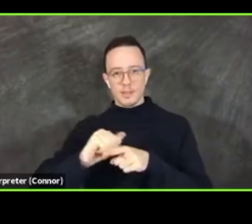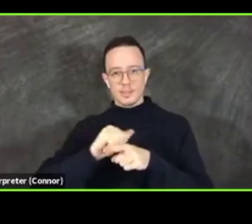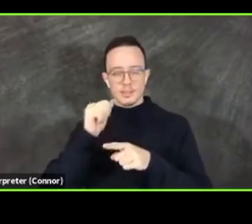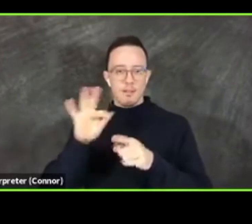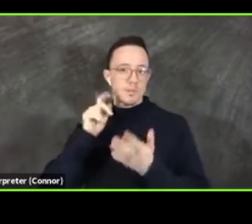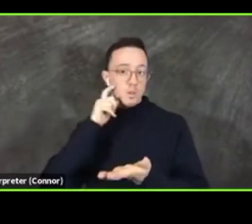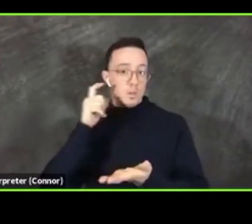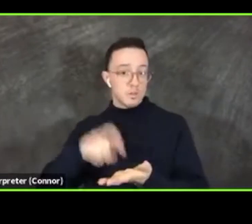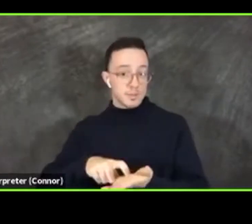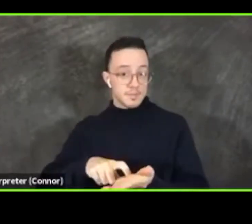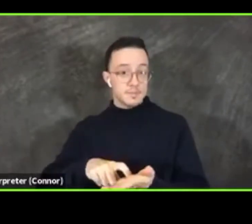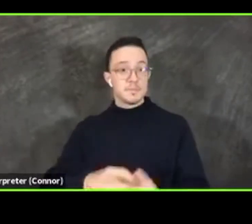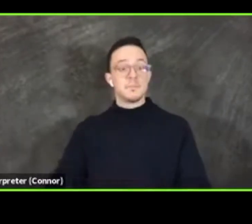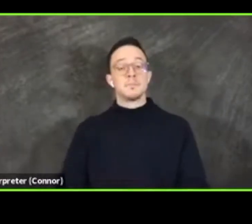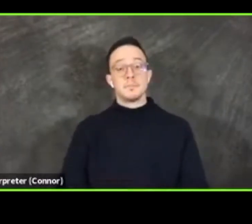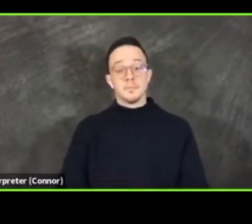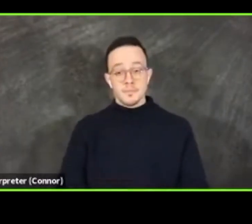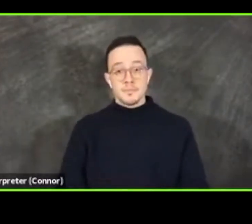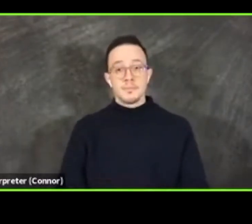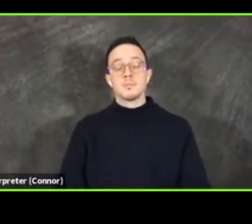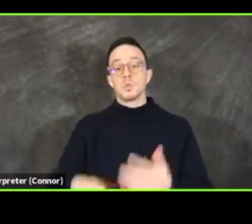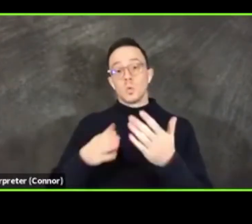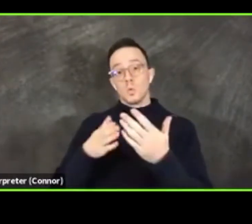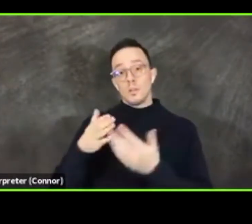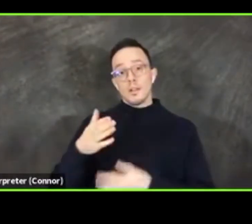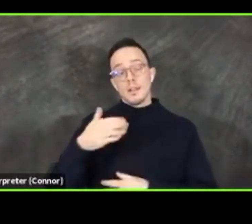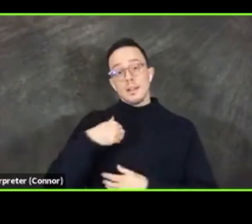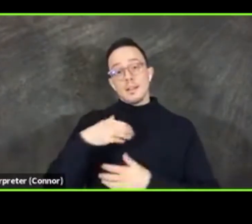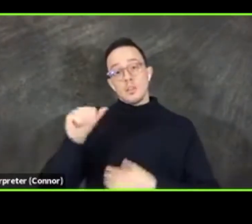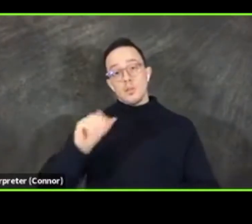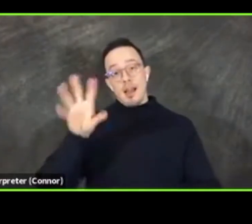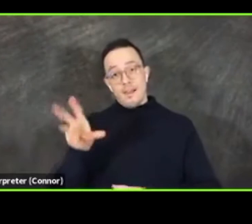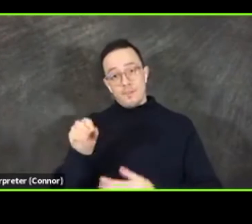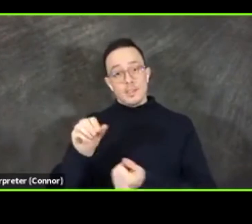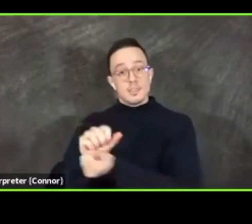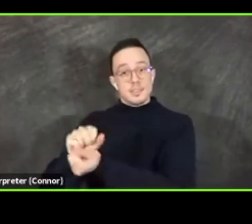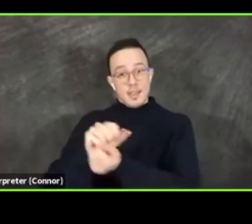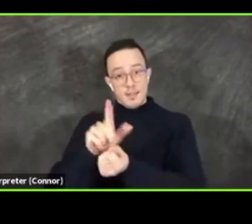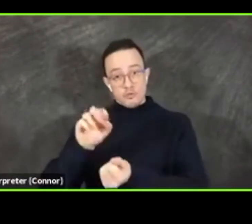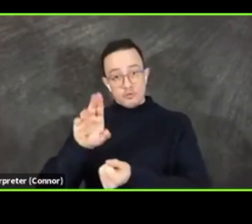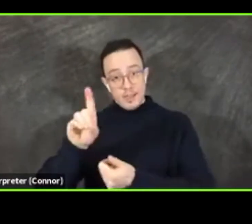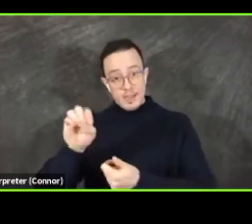THROUGH THE AFRICAN SLAVE TRADE; MIGRATION & IMMIGRATION PATTERNS; THE DISABILITY RIGHTS MOVEMENT